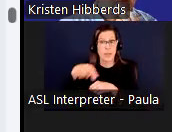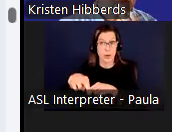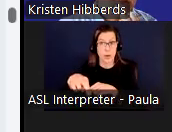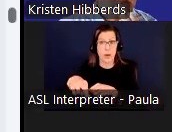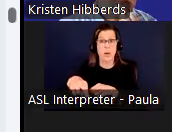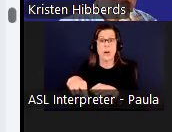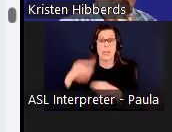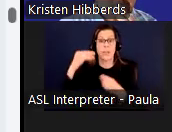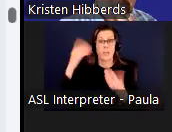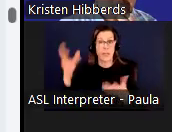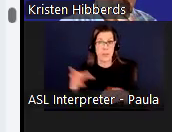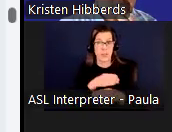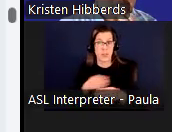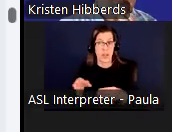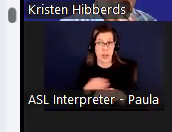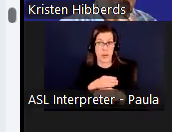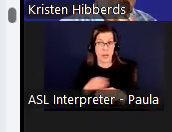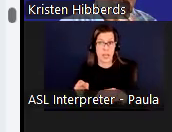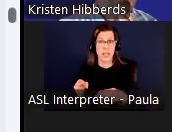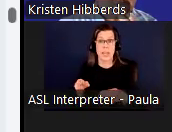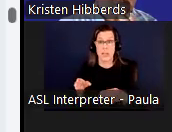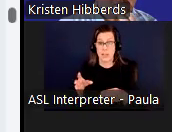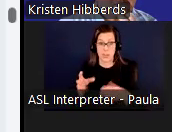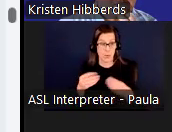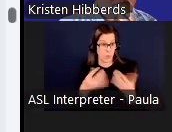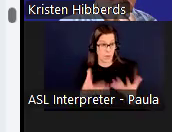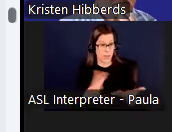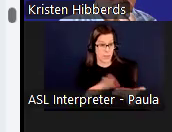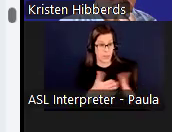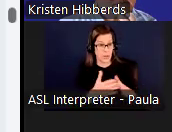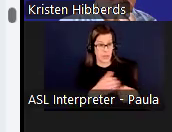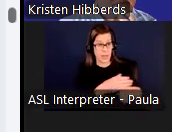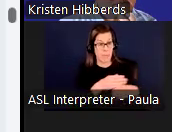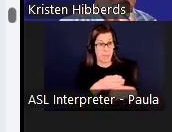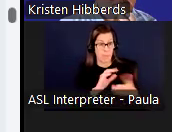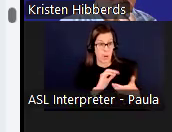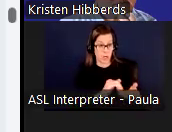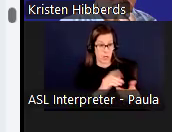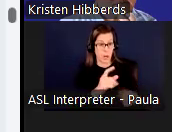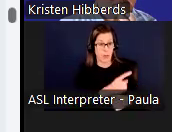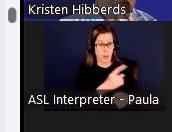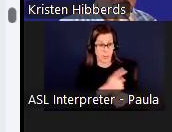sharing with a community partner is, is appropriate and covered by an exception.